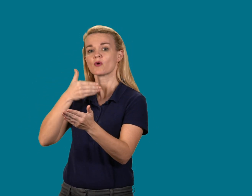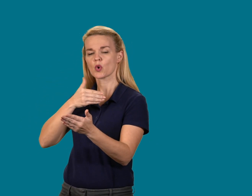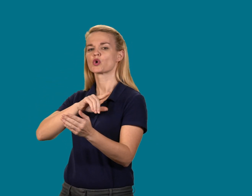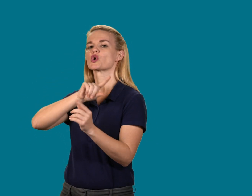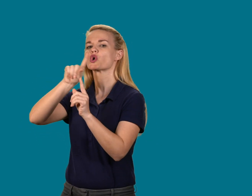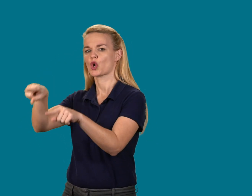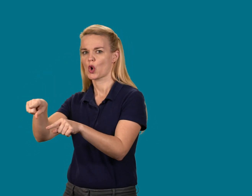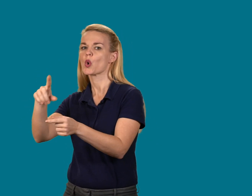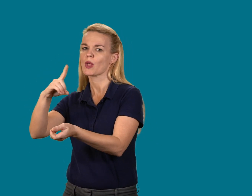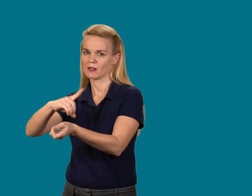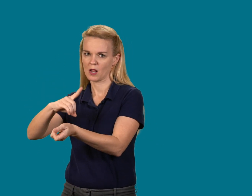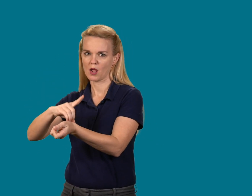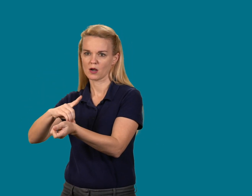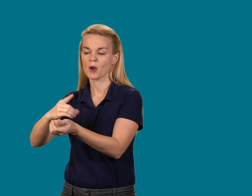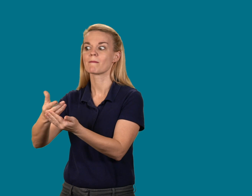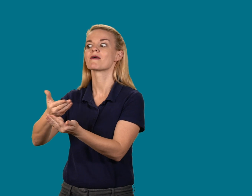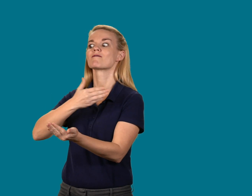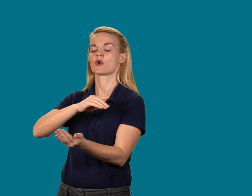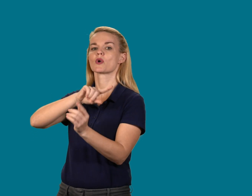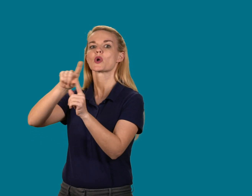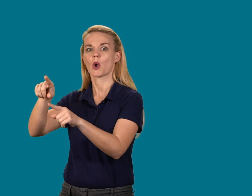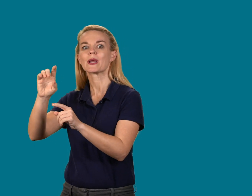Call your doctor or emergency room